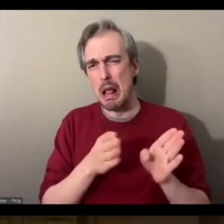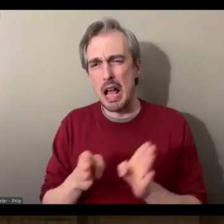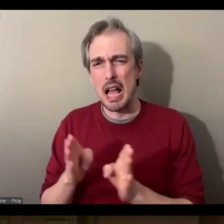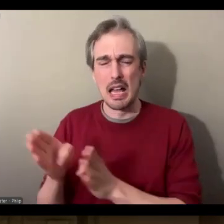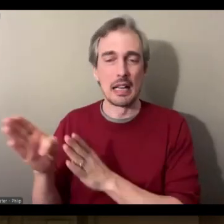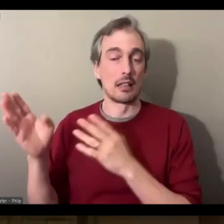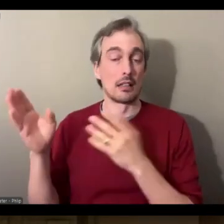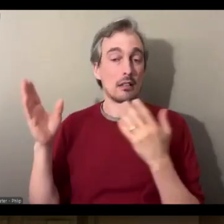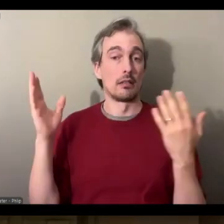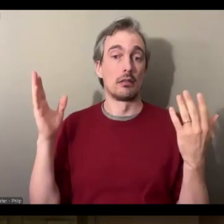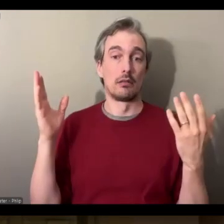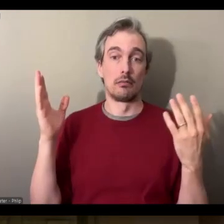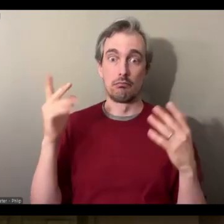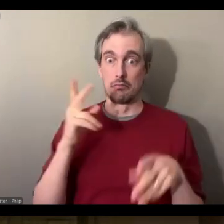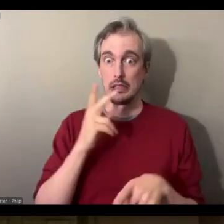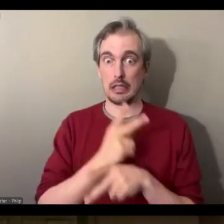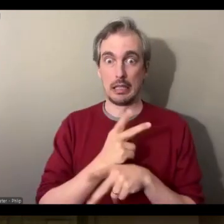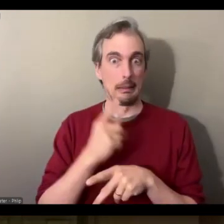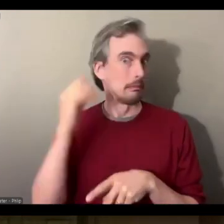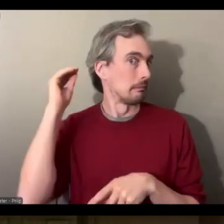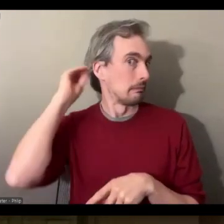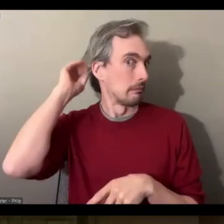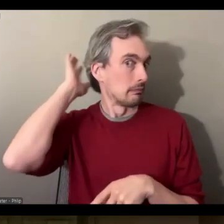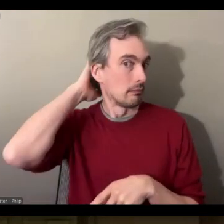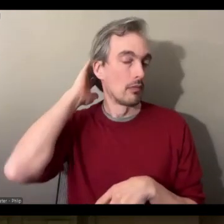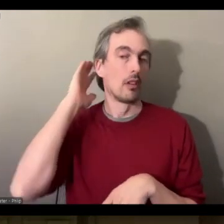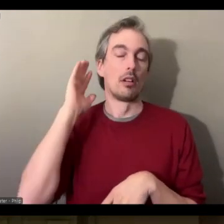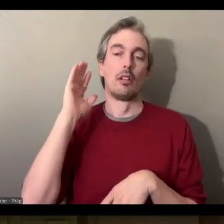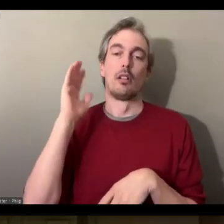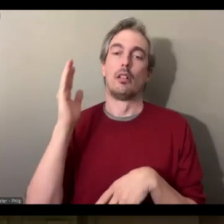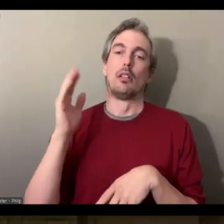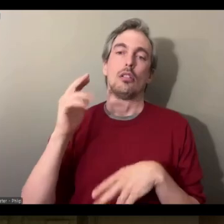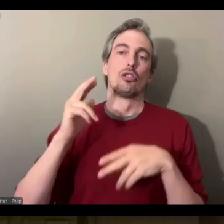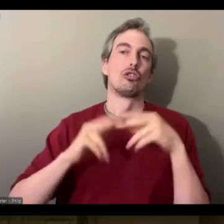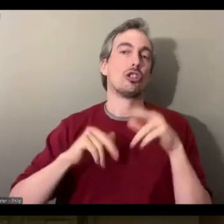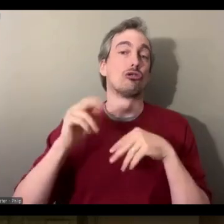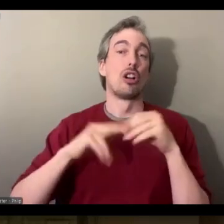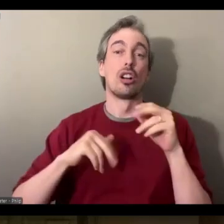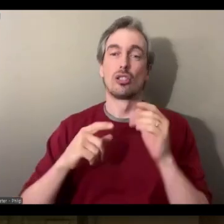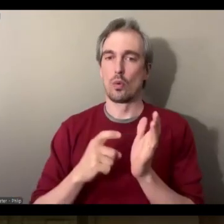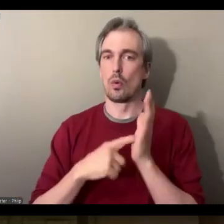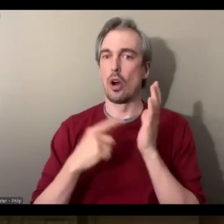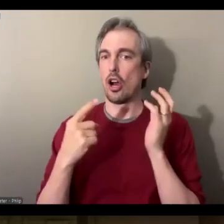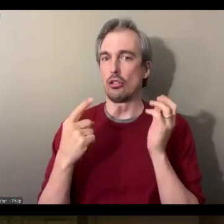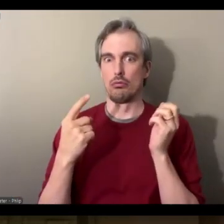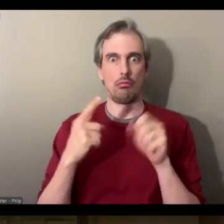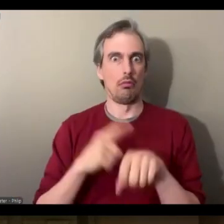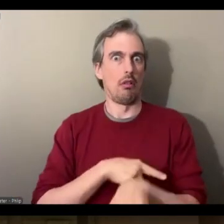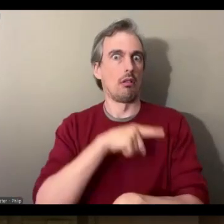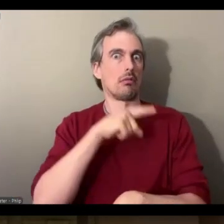else waits for construction to finish. And this is a little bit about where our story today